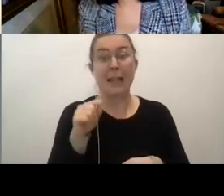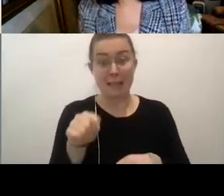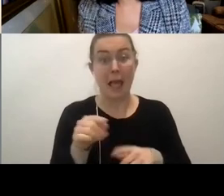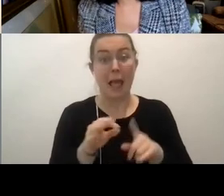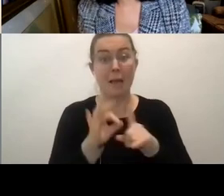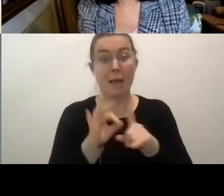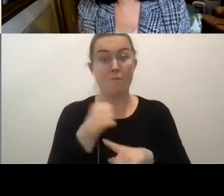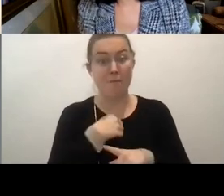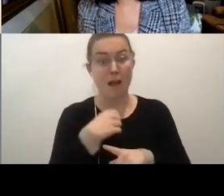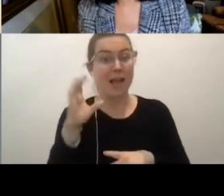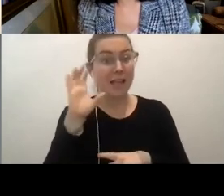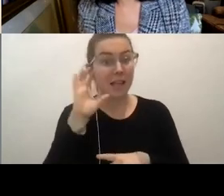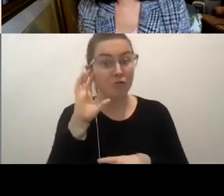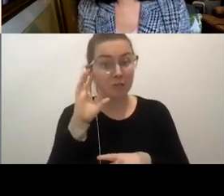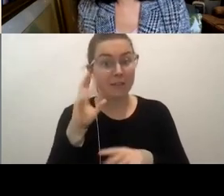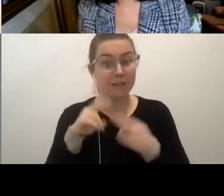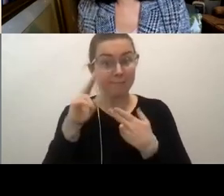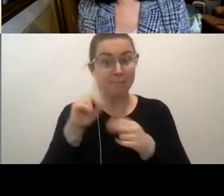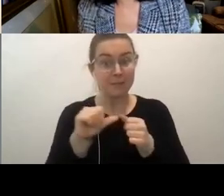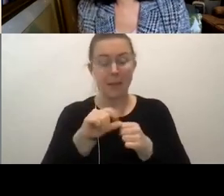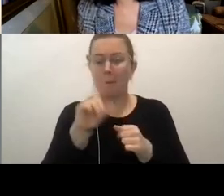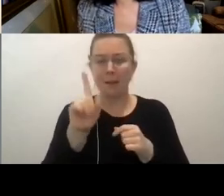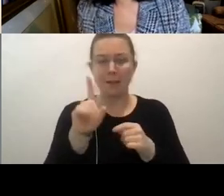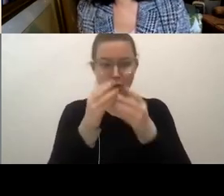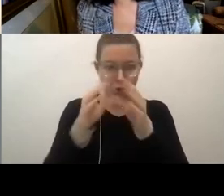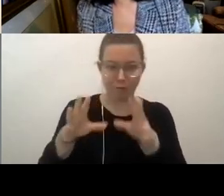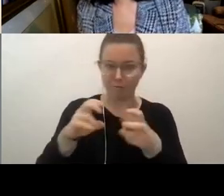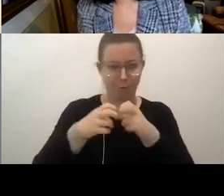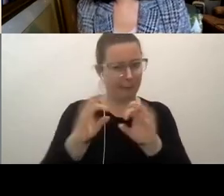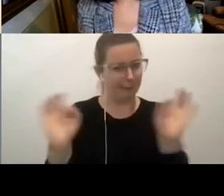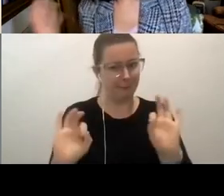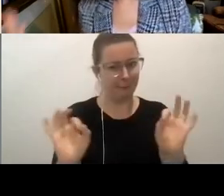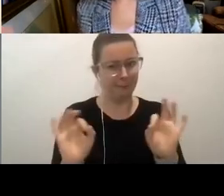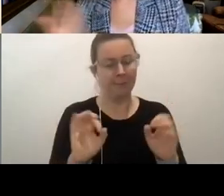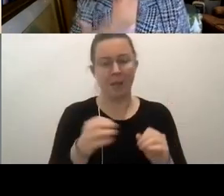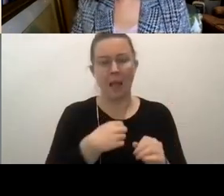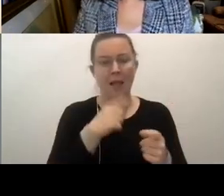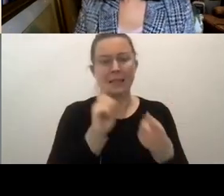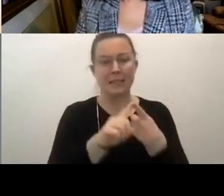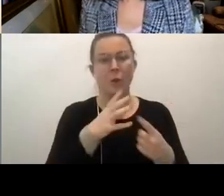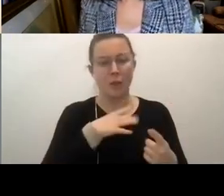but it doesn't mean that the problem is solved, I still need you to adjust to me and I